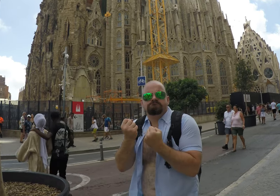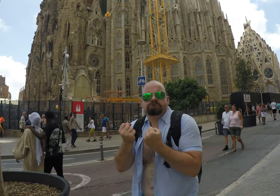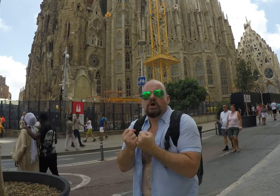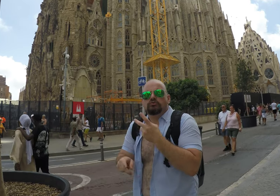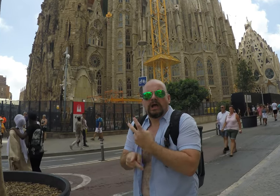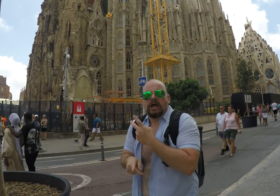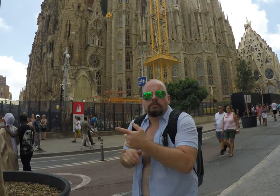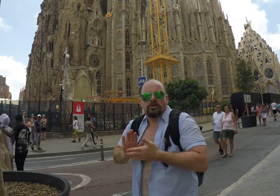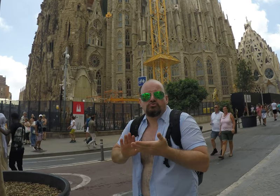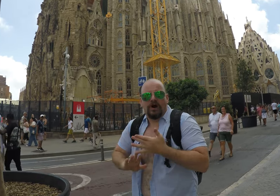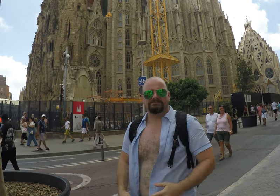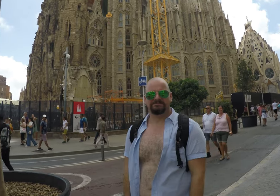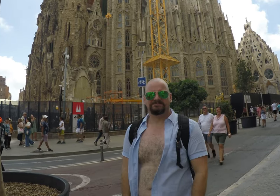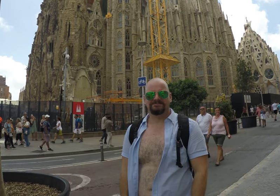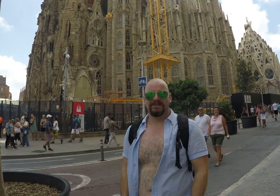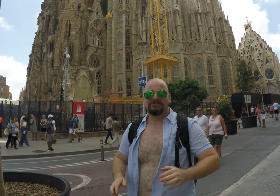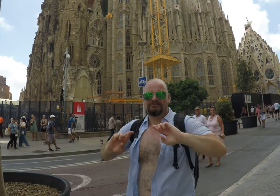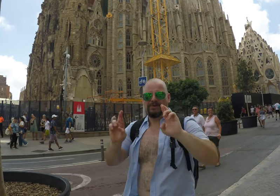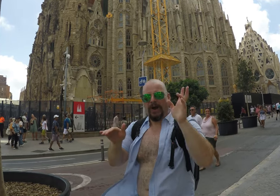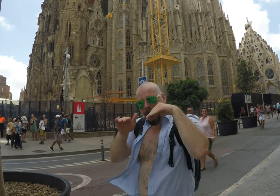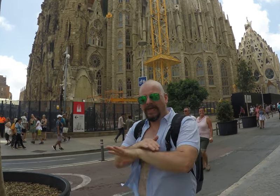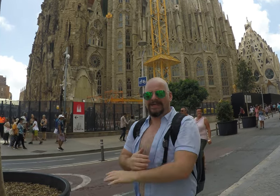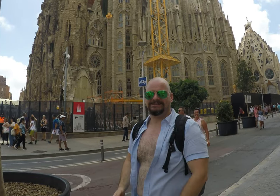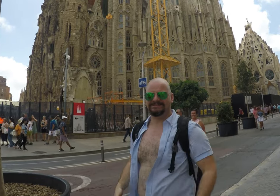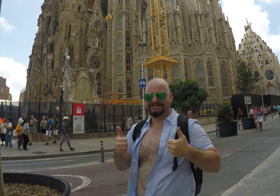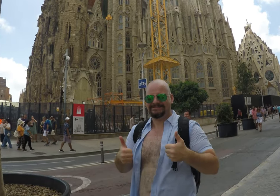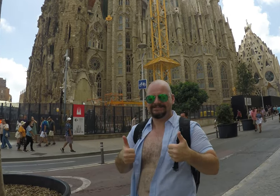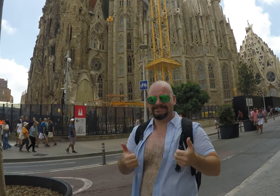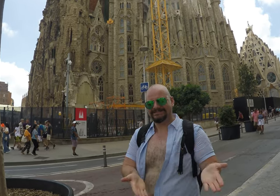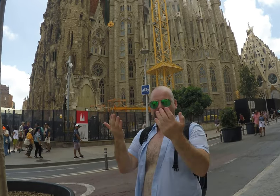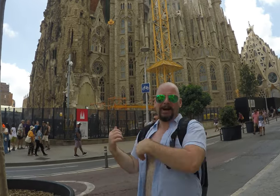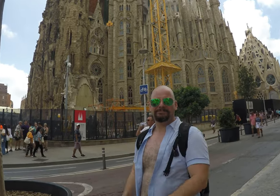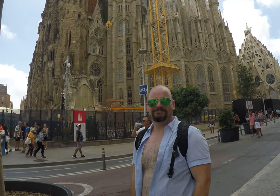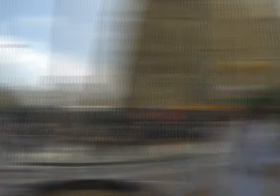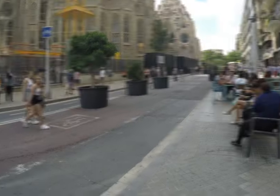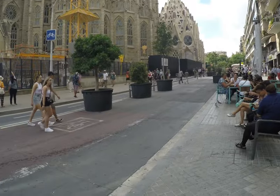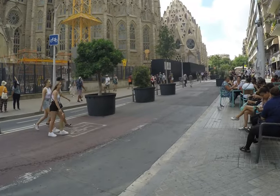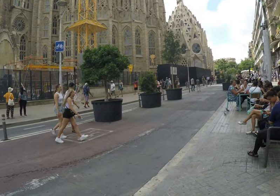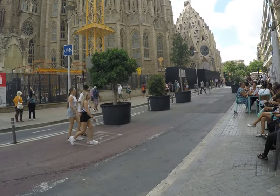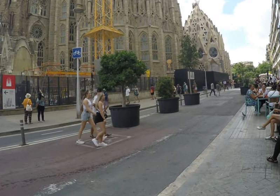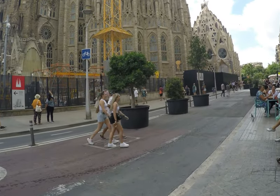This way they can keep their project moving. Are you ready to go in? Come on!